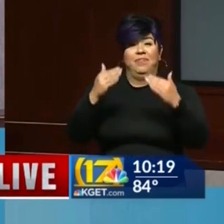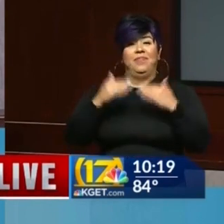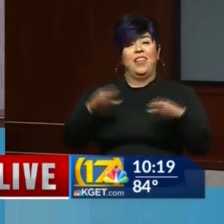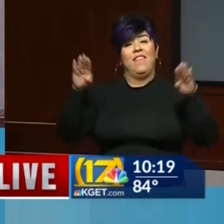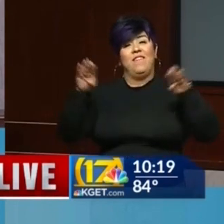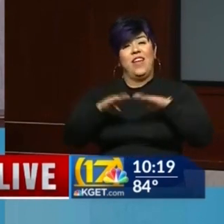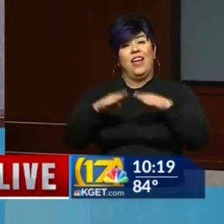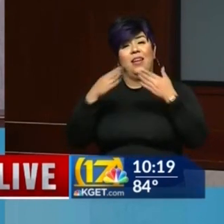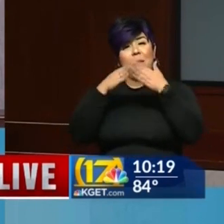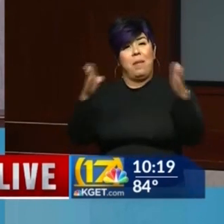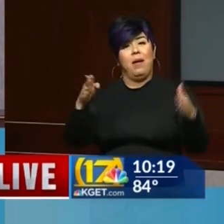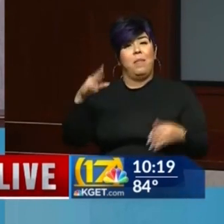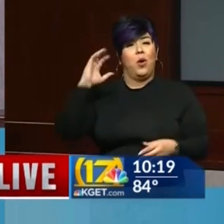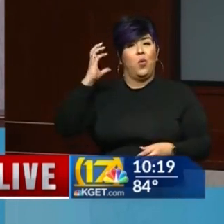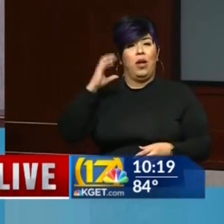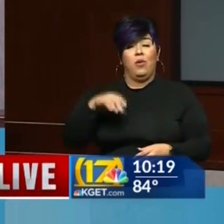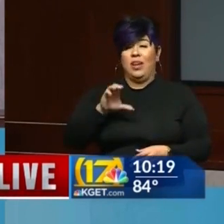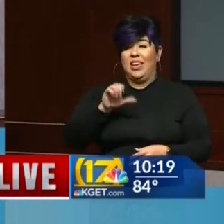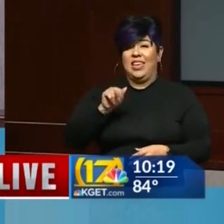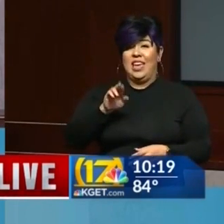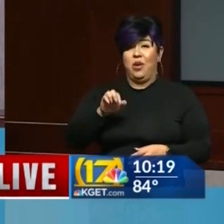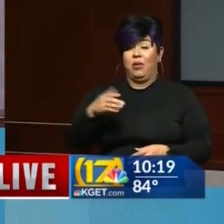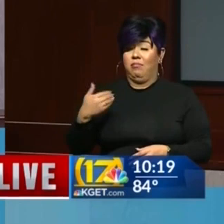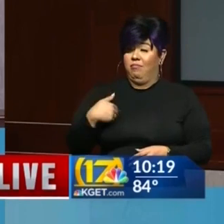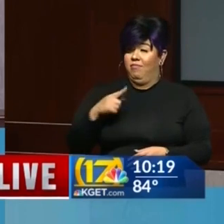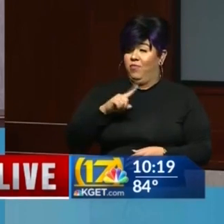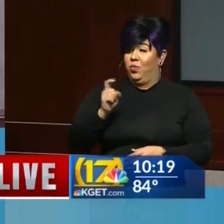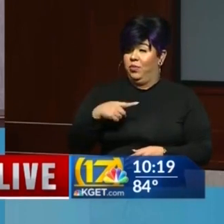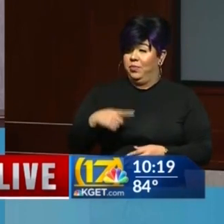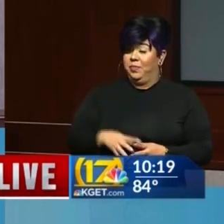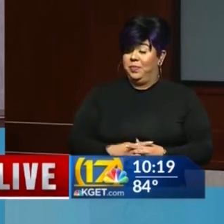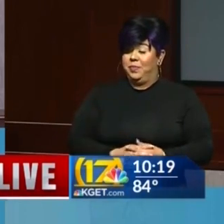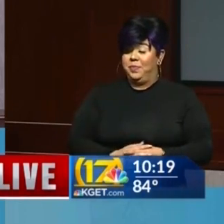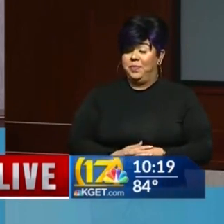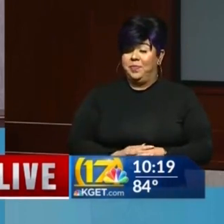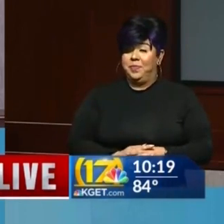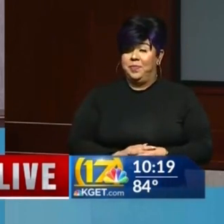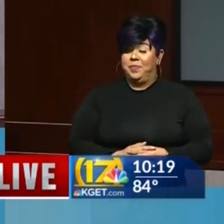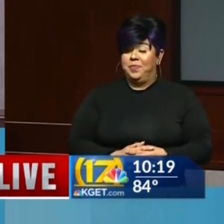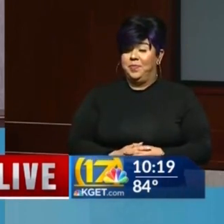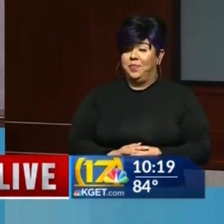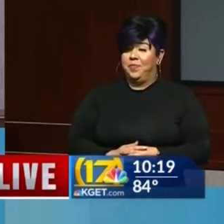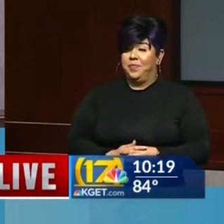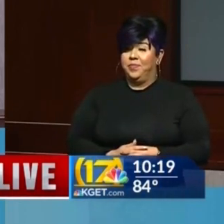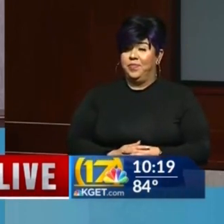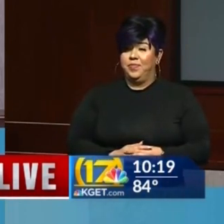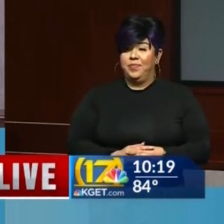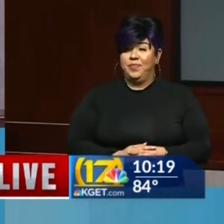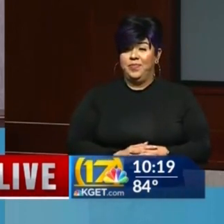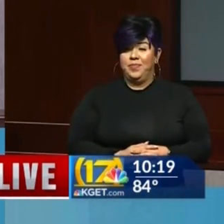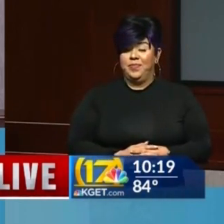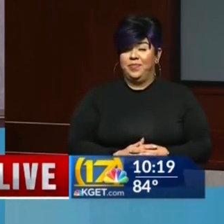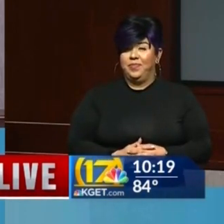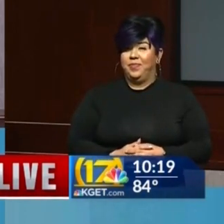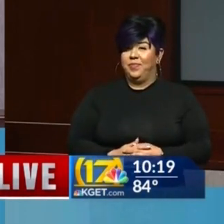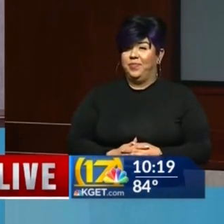YOUR NEXT OUTLET IS NEWS, ANY QUESTIONS?